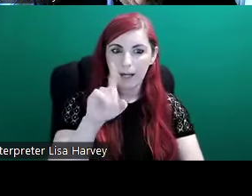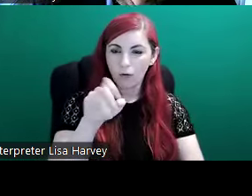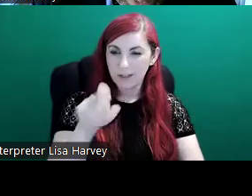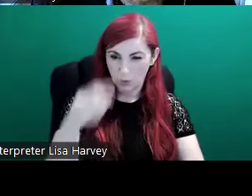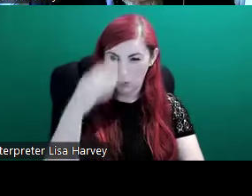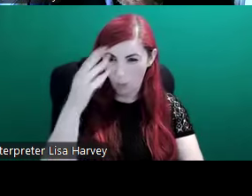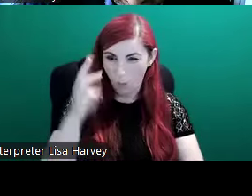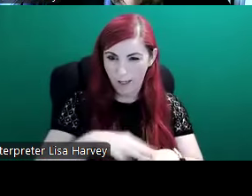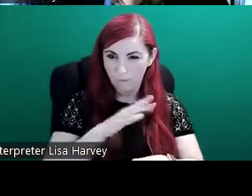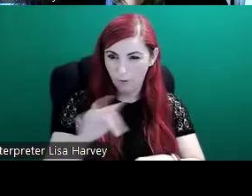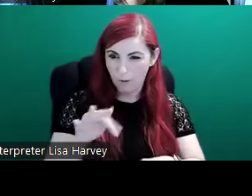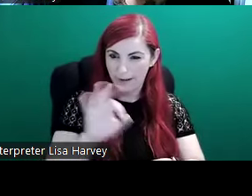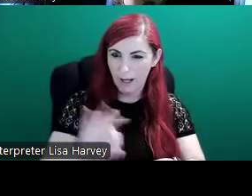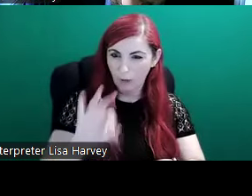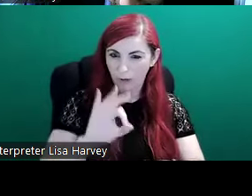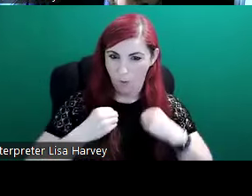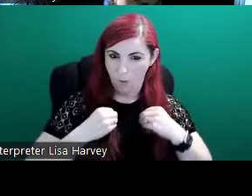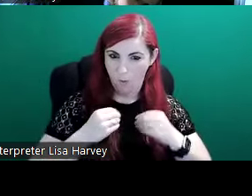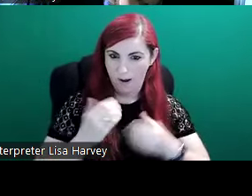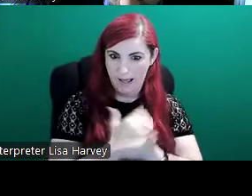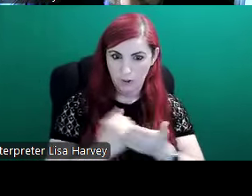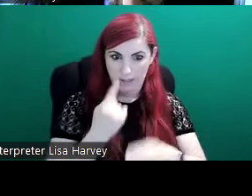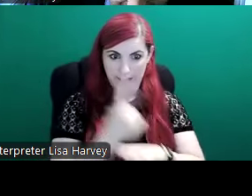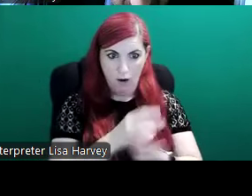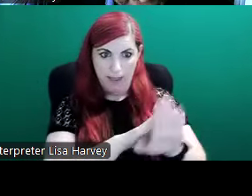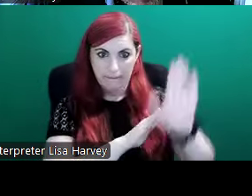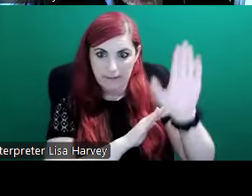own collection and you see on the left hand side here, which owed a clear debt to